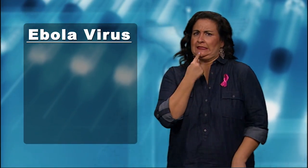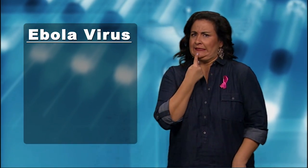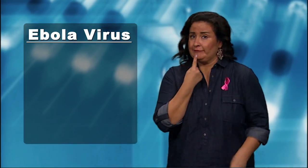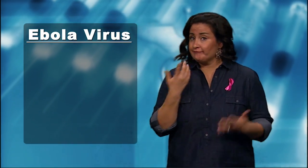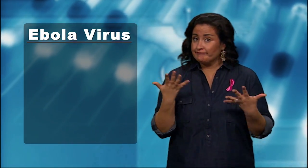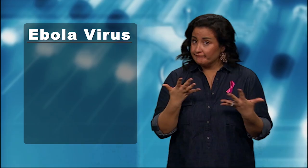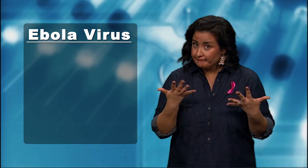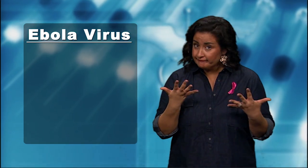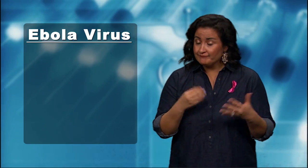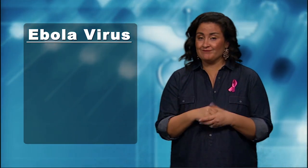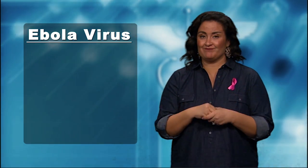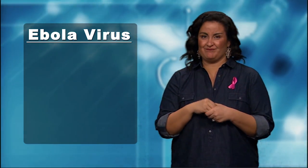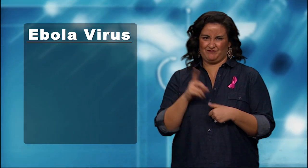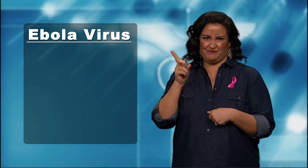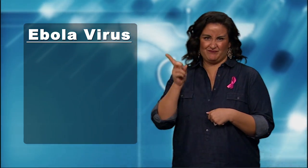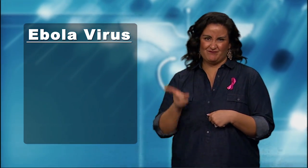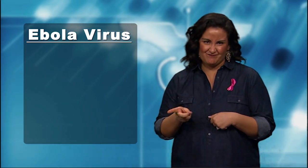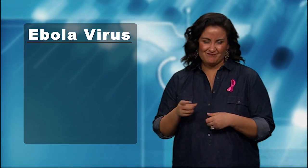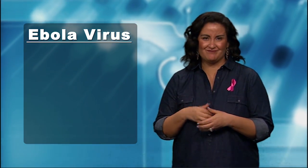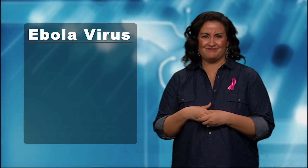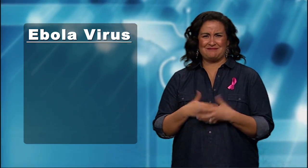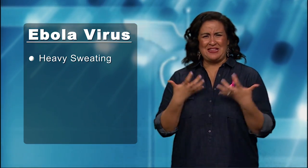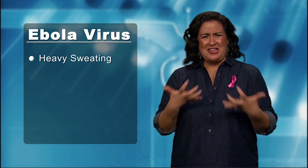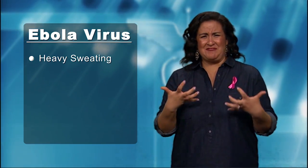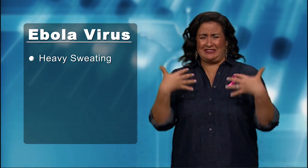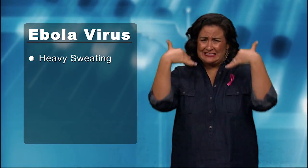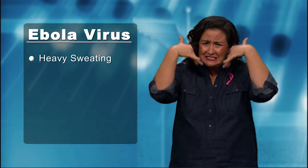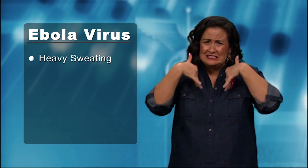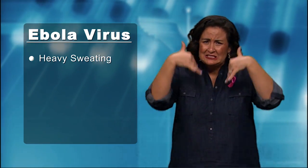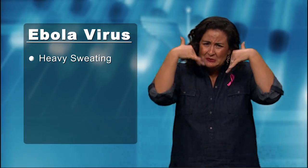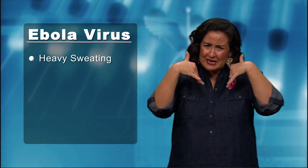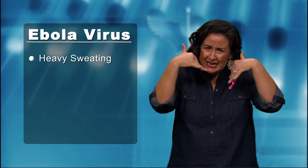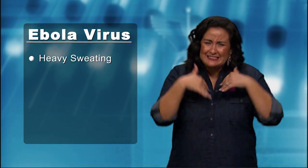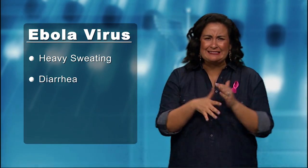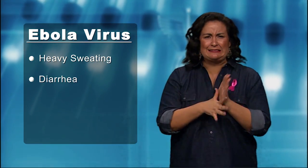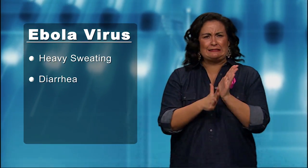You'll see heavy sweating. A chance of diarrhea